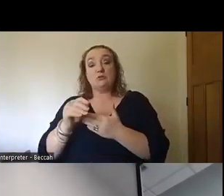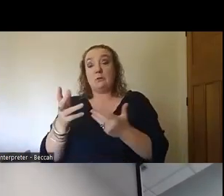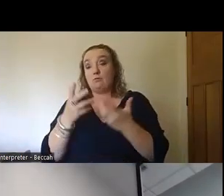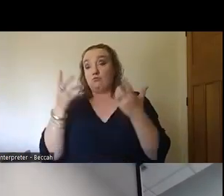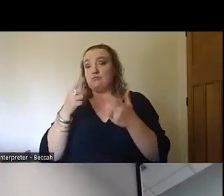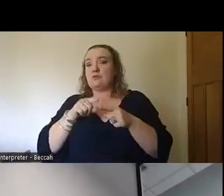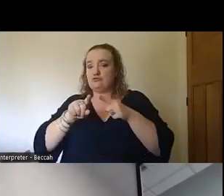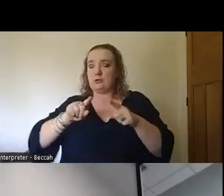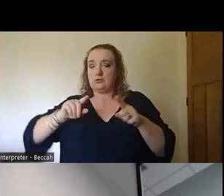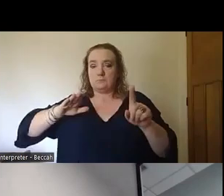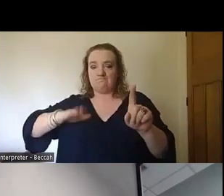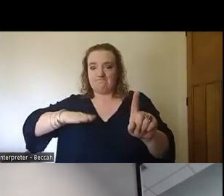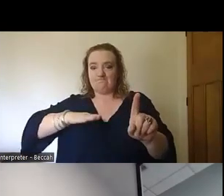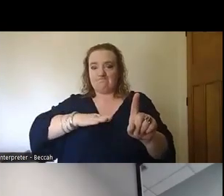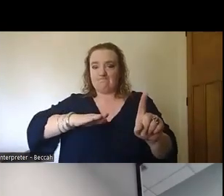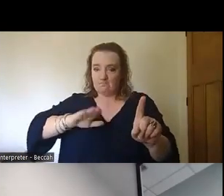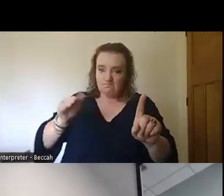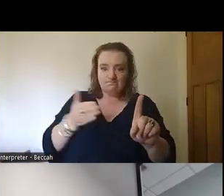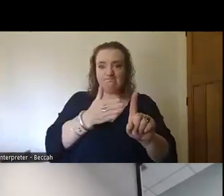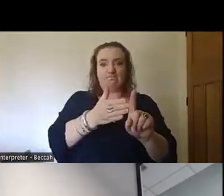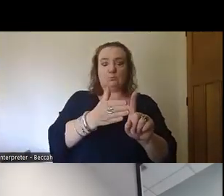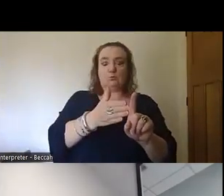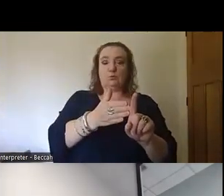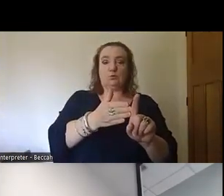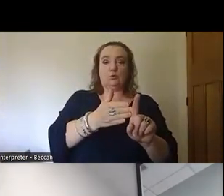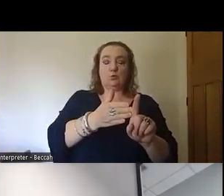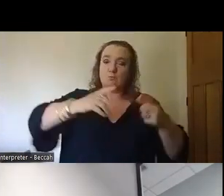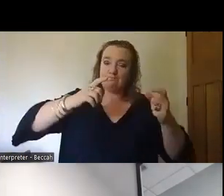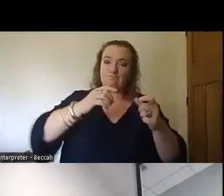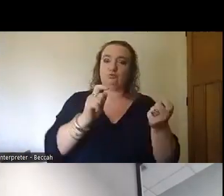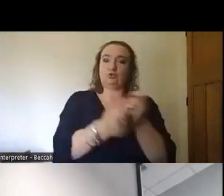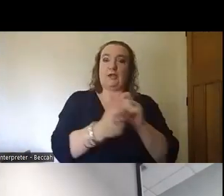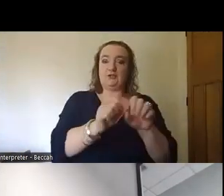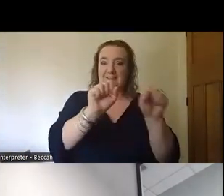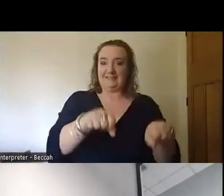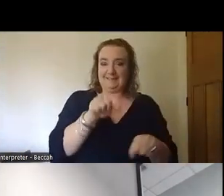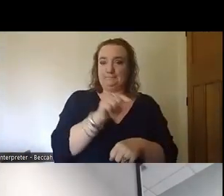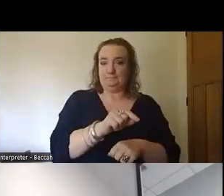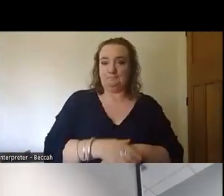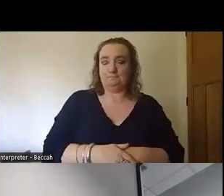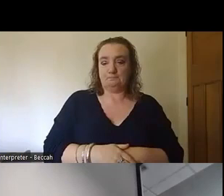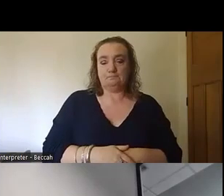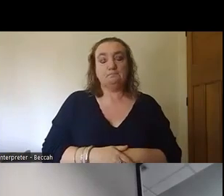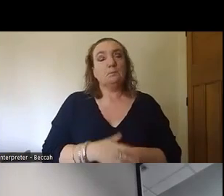as a powerful vehicle and a powerful lever for system change. We know that there are other parts in the system.